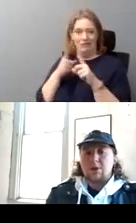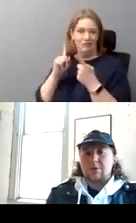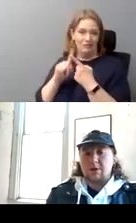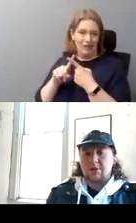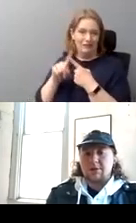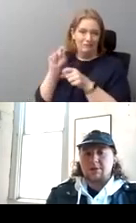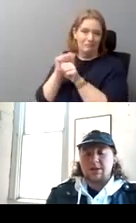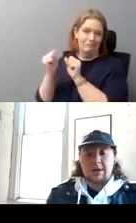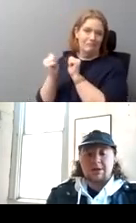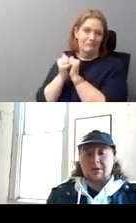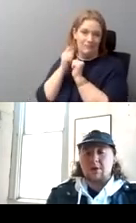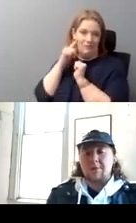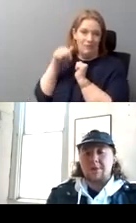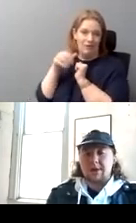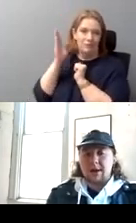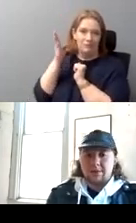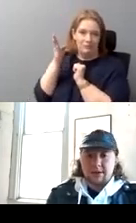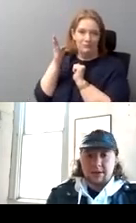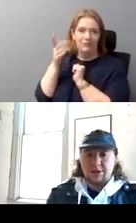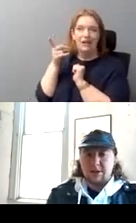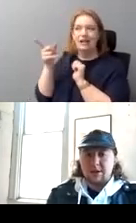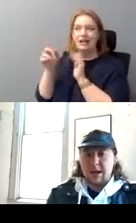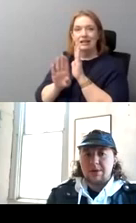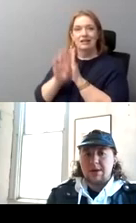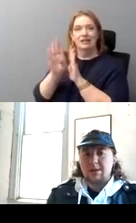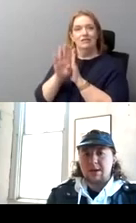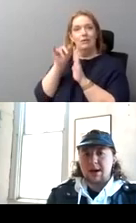on me with this presentation, actually developed this guided meditation, he can't be here tonight,